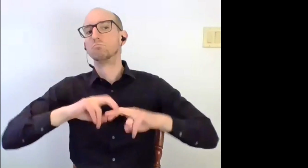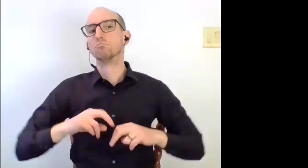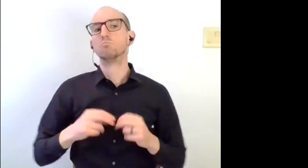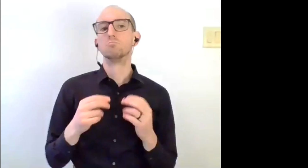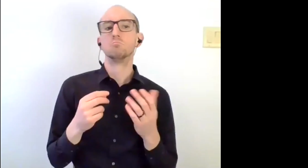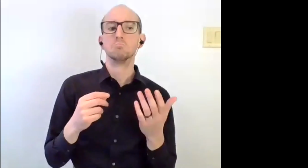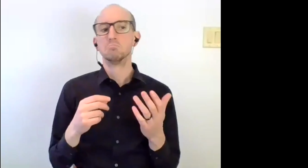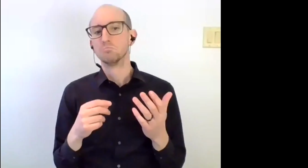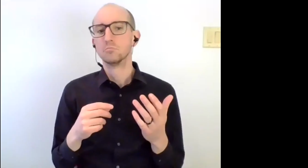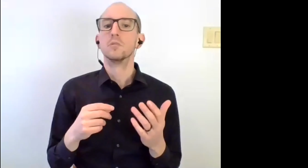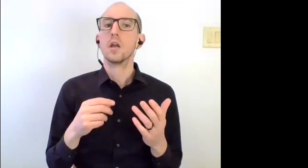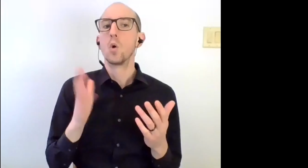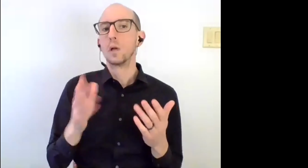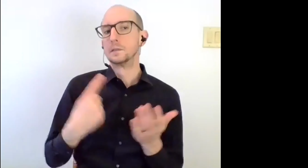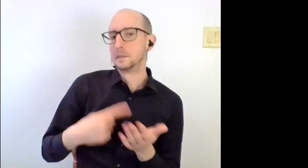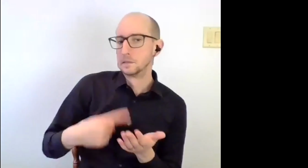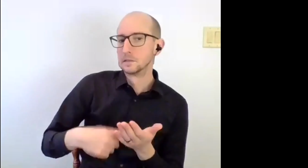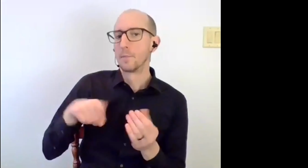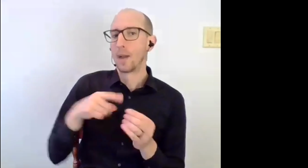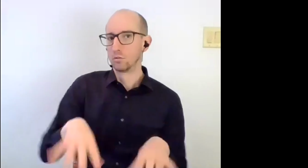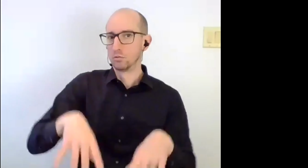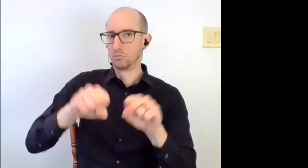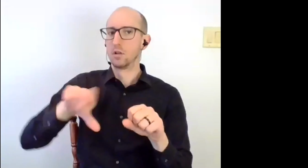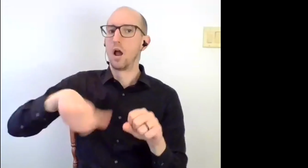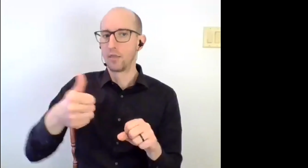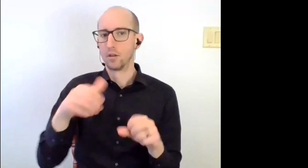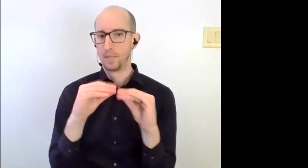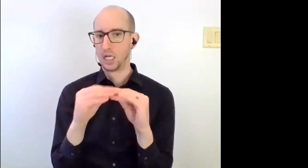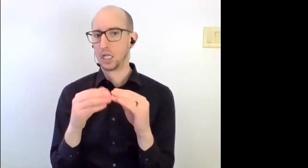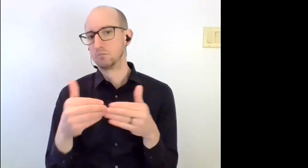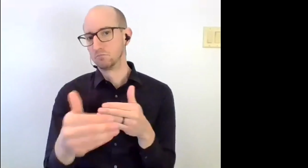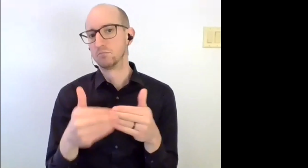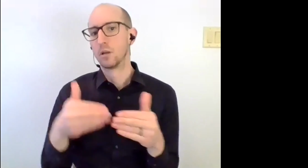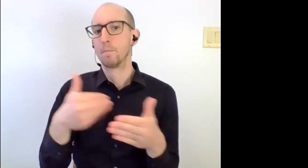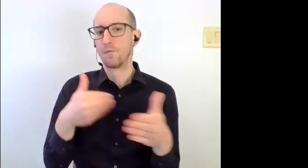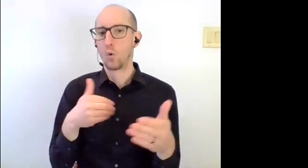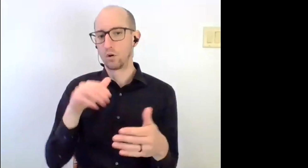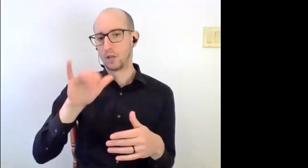whether or not we should have another one before we start instruction. It seems like it